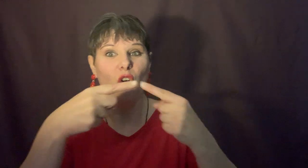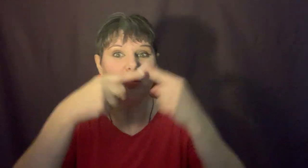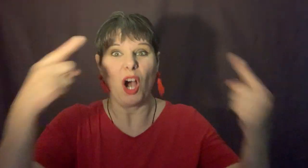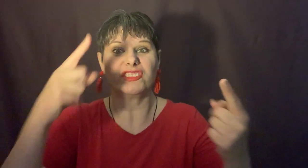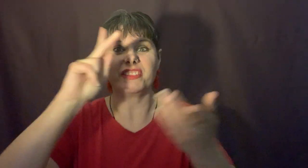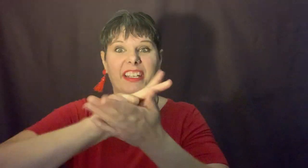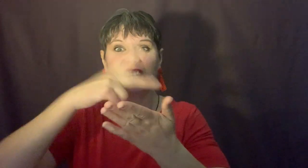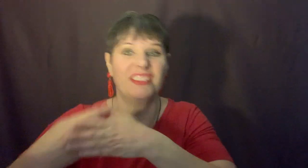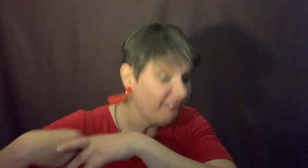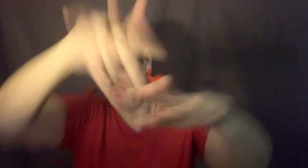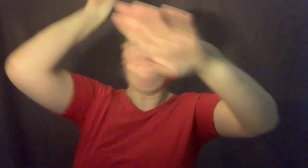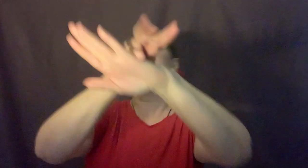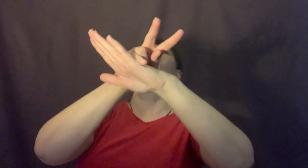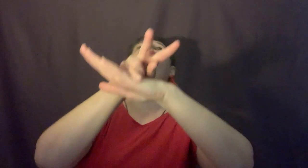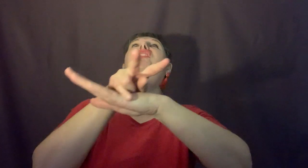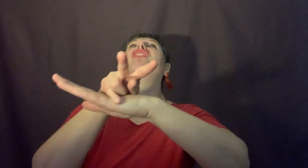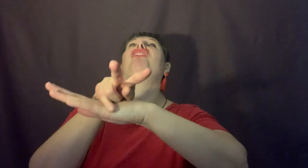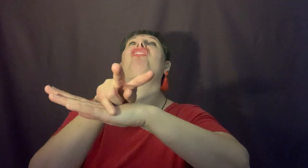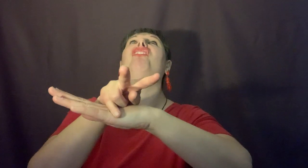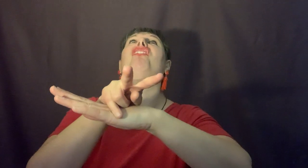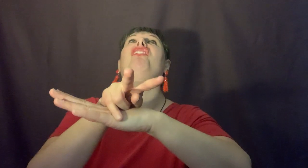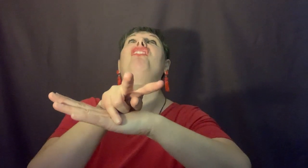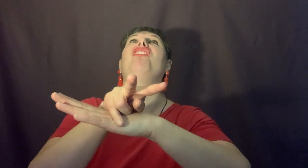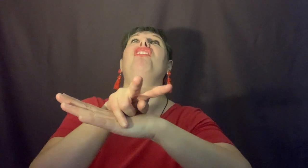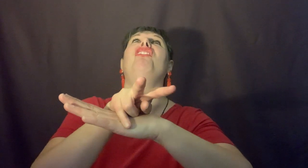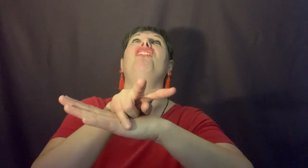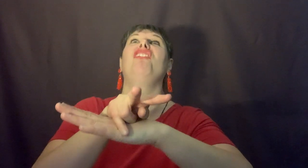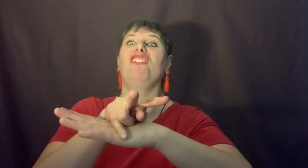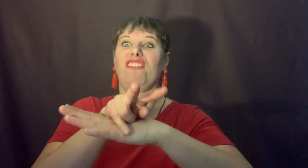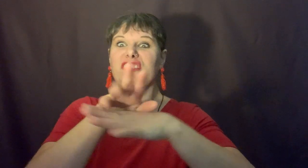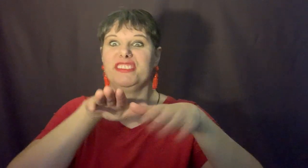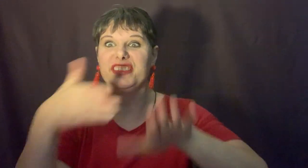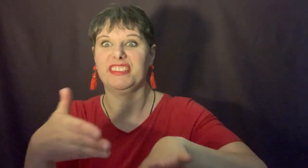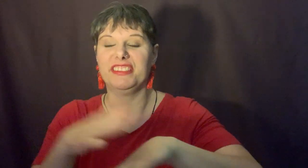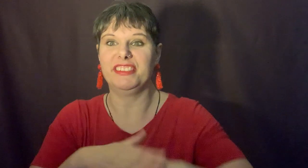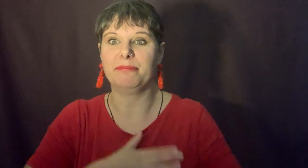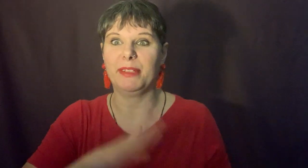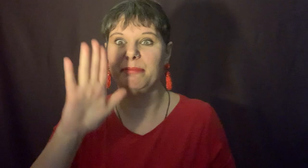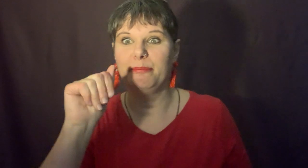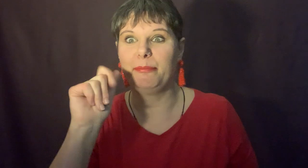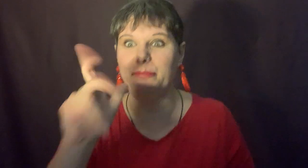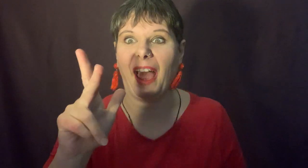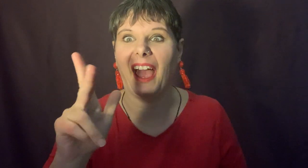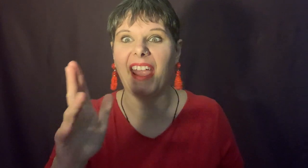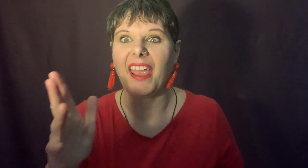ACROSS the kitchen and FLAT DEAD ON MY BACK!